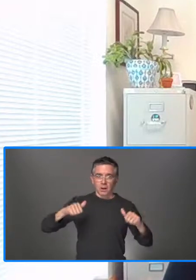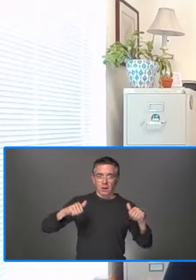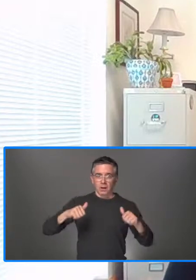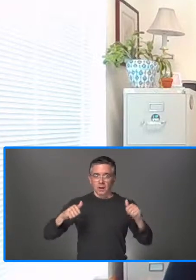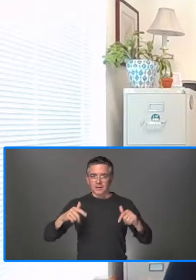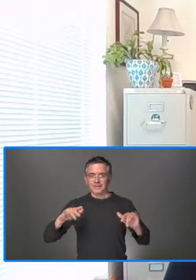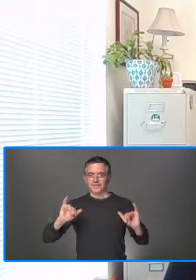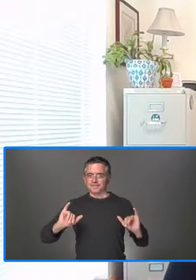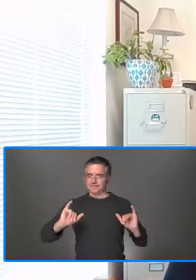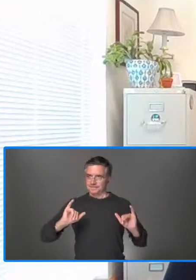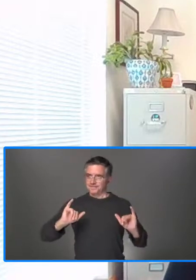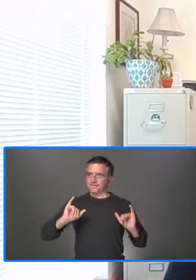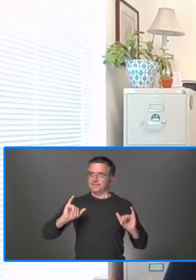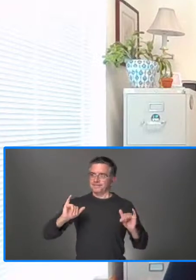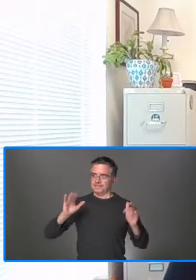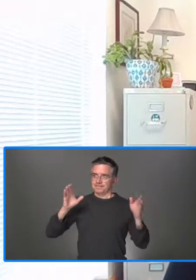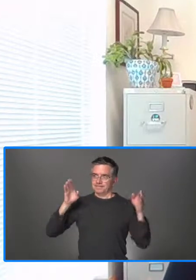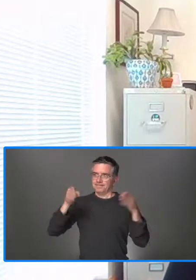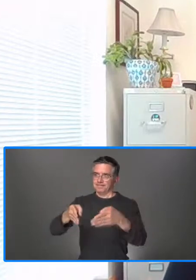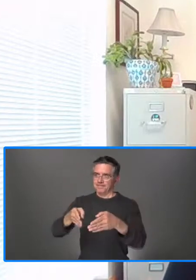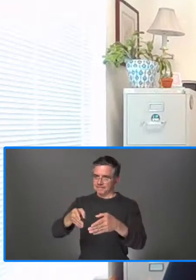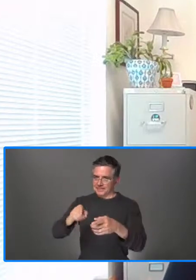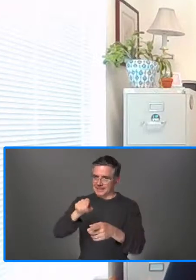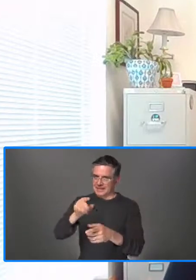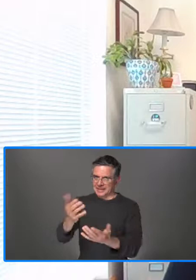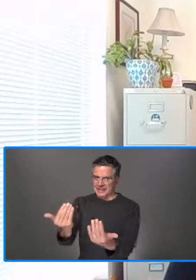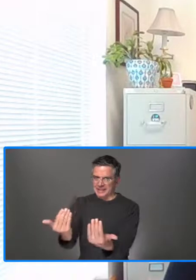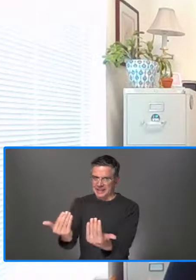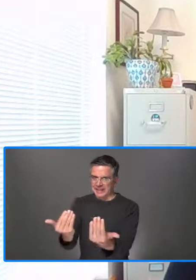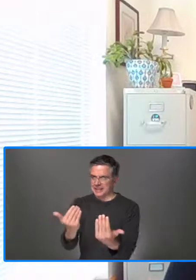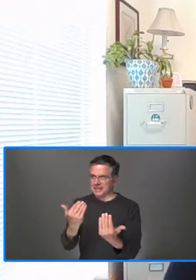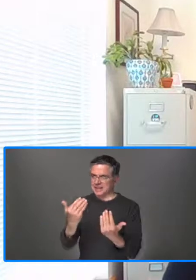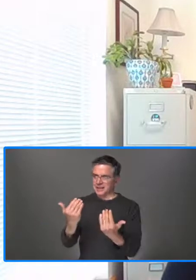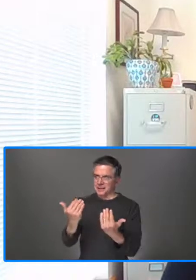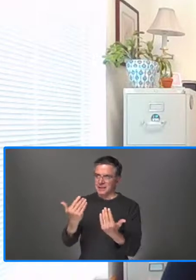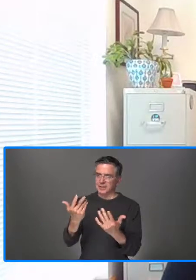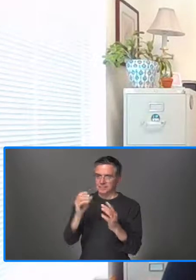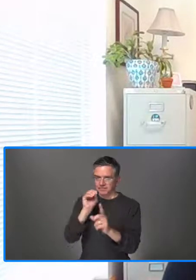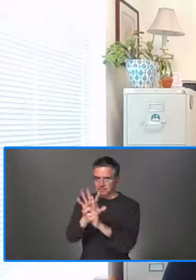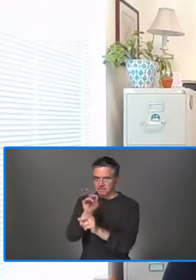those folks up in the last rounds of calls with our populations.